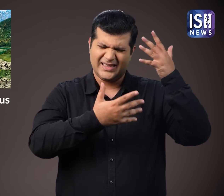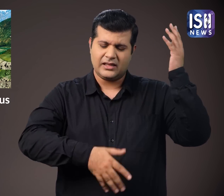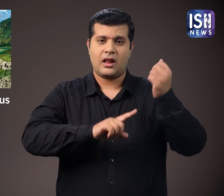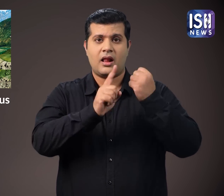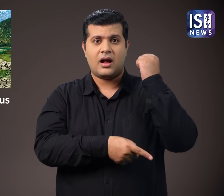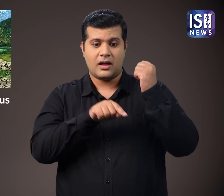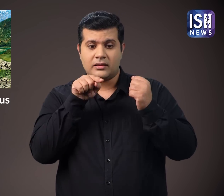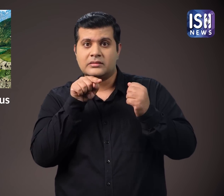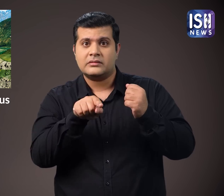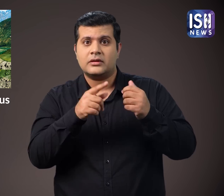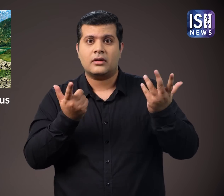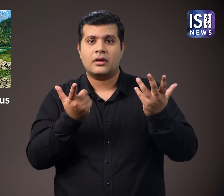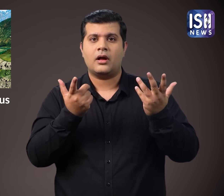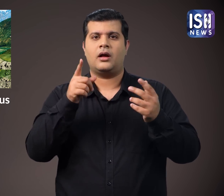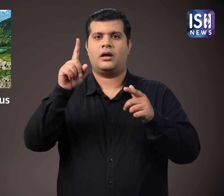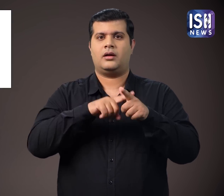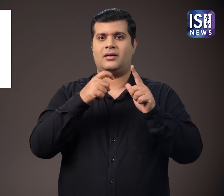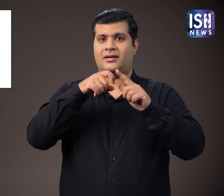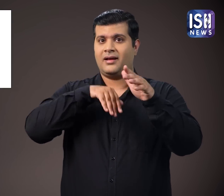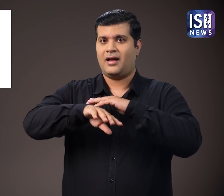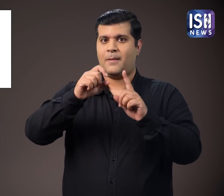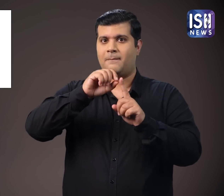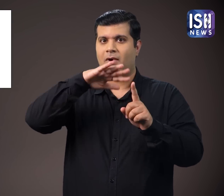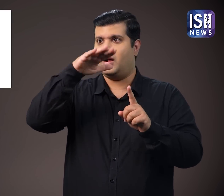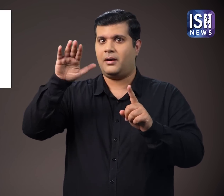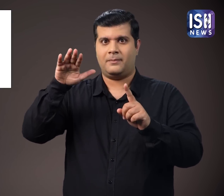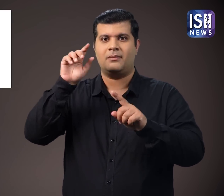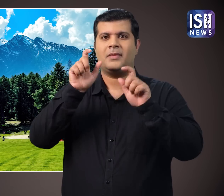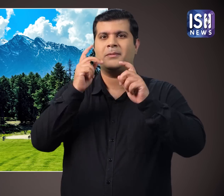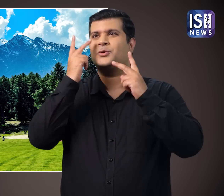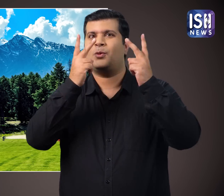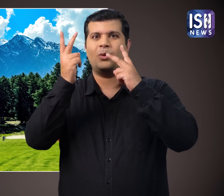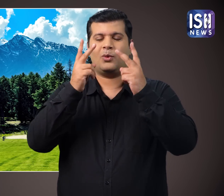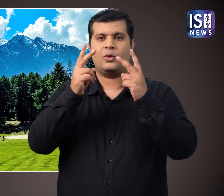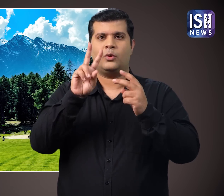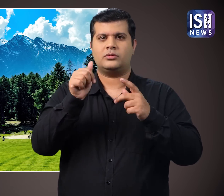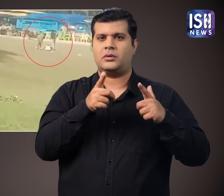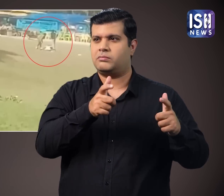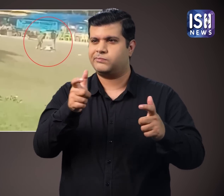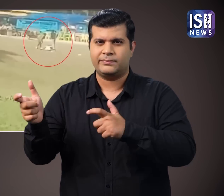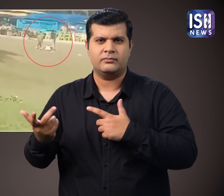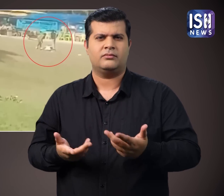It’s a long list, with the most recent being the Jammu Kashmir's Pahalgam terror attack, where 26 tourists were shot dead.